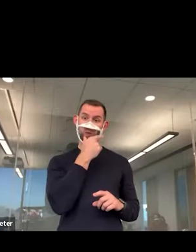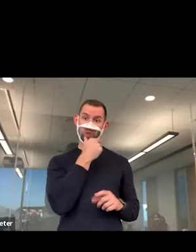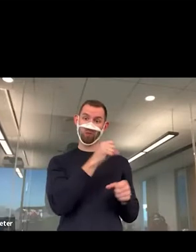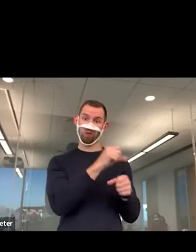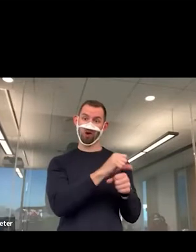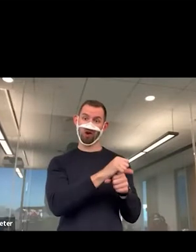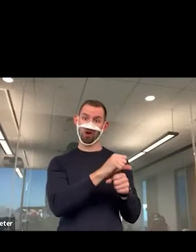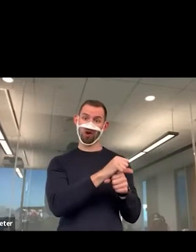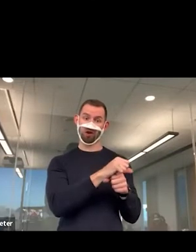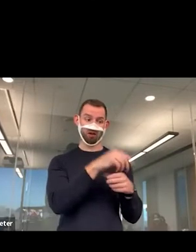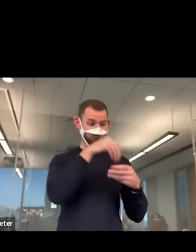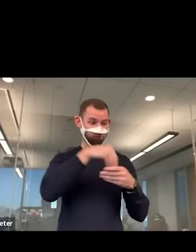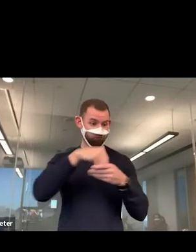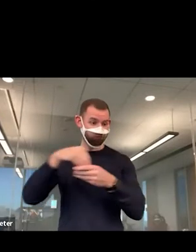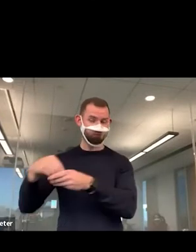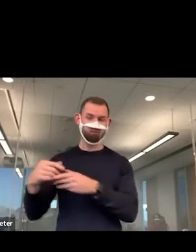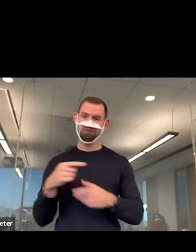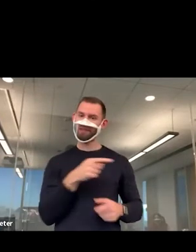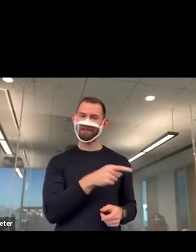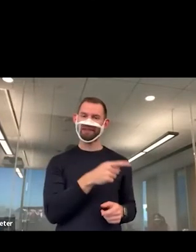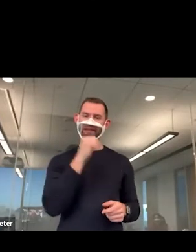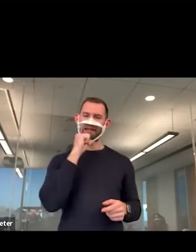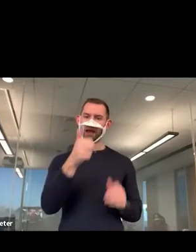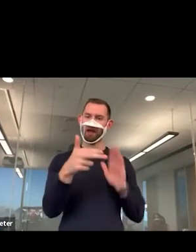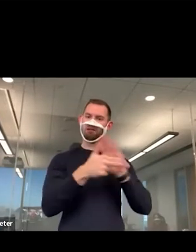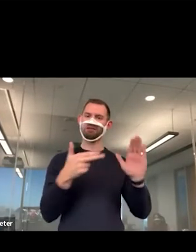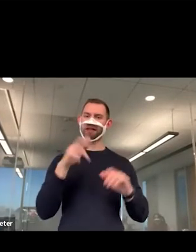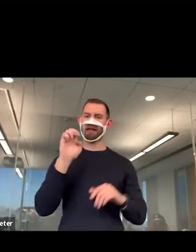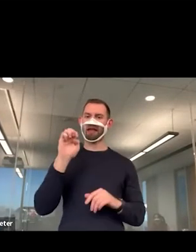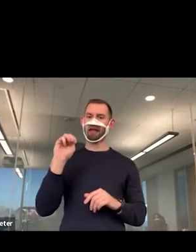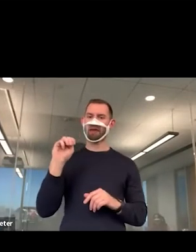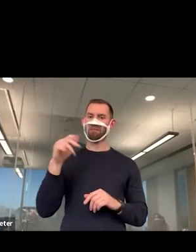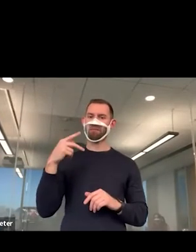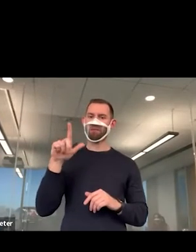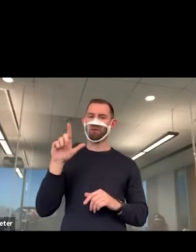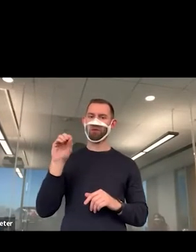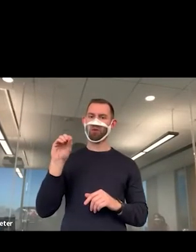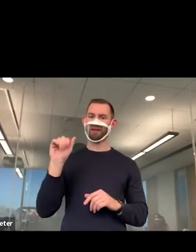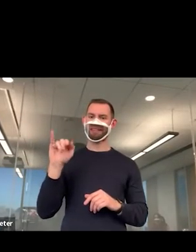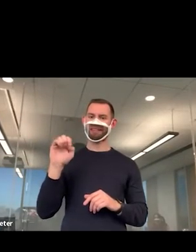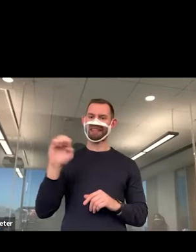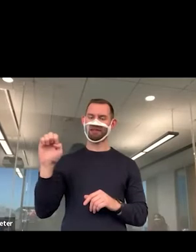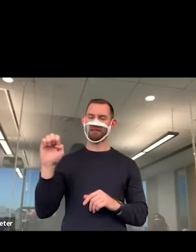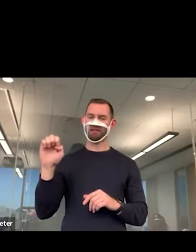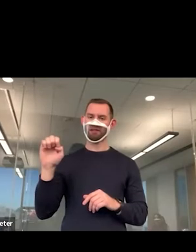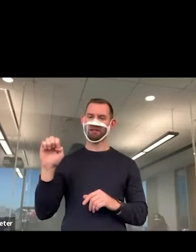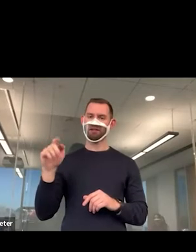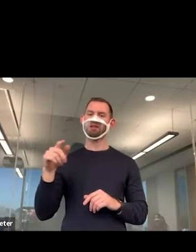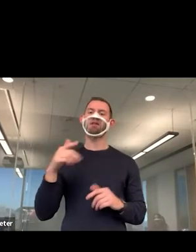so they technically didn't meet the definition of employee they were considered trainees and so